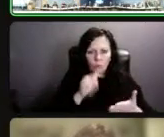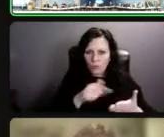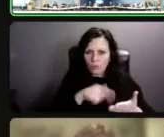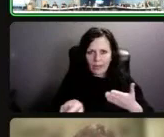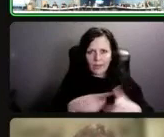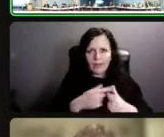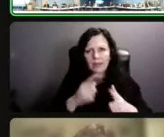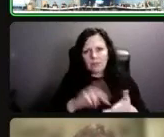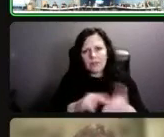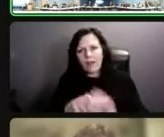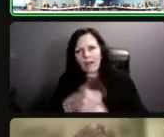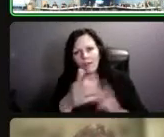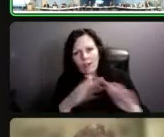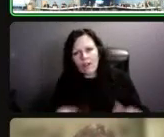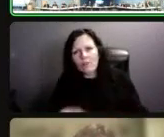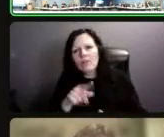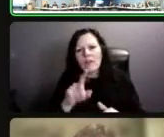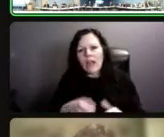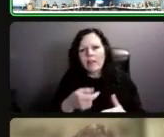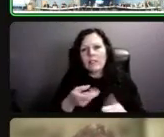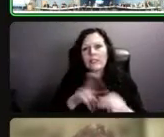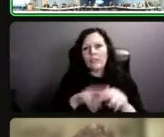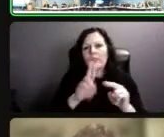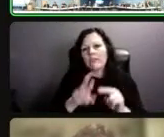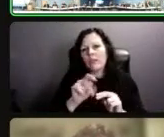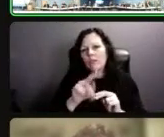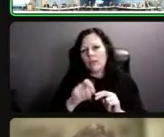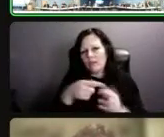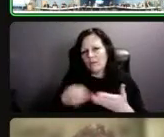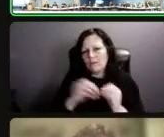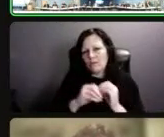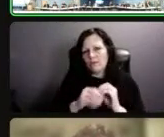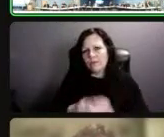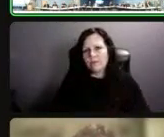MORE AND MORE REVENUE RECEIVED. SO AS MORE AND MORE HOUSES